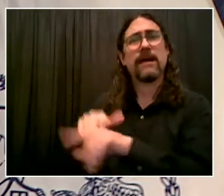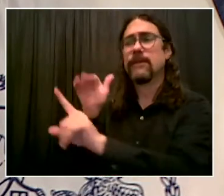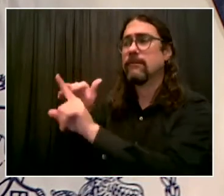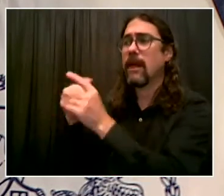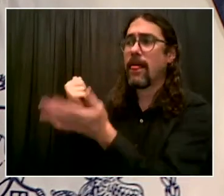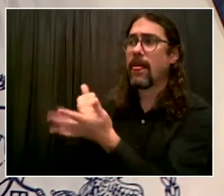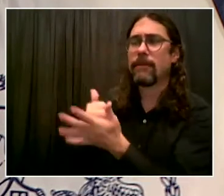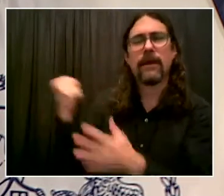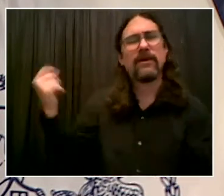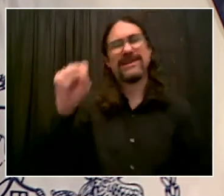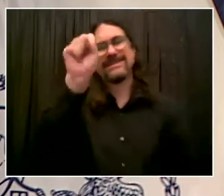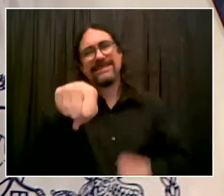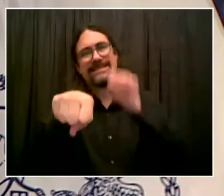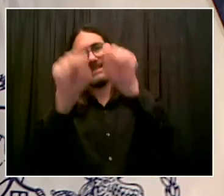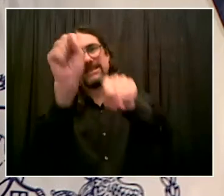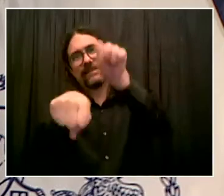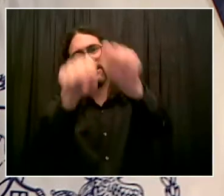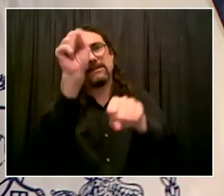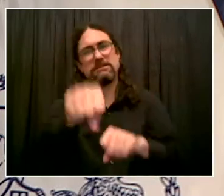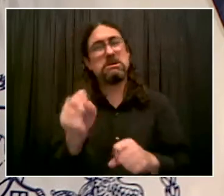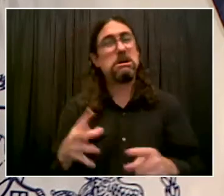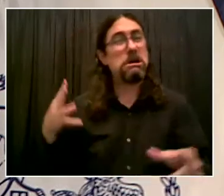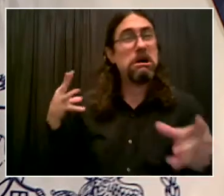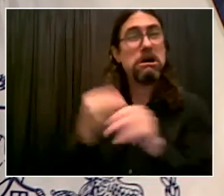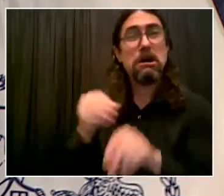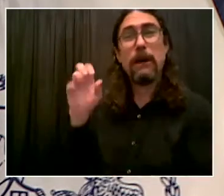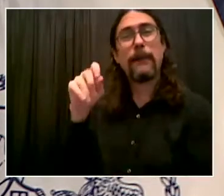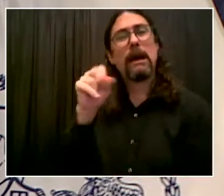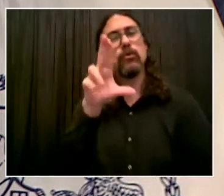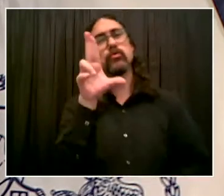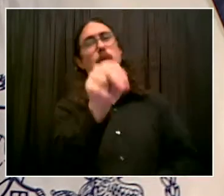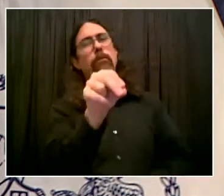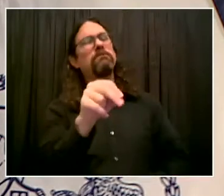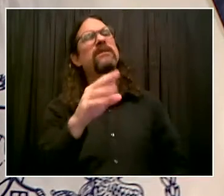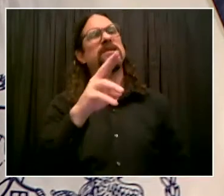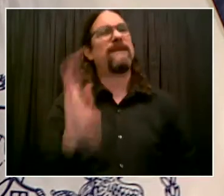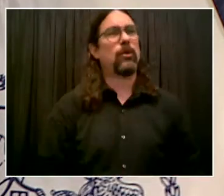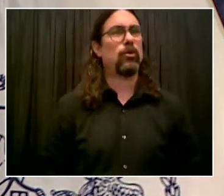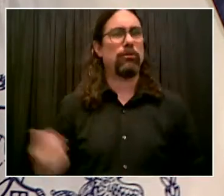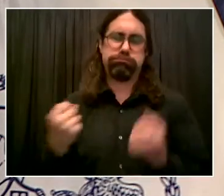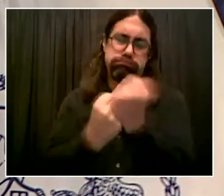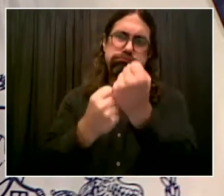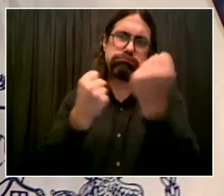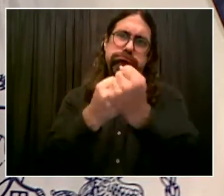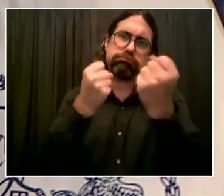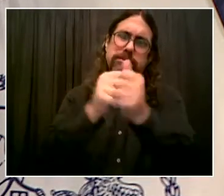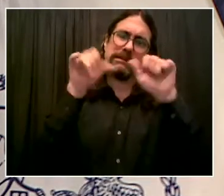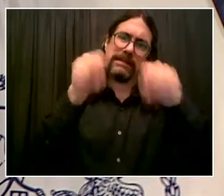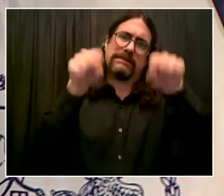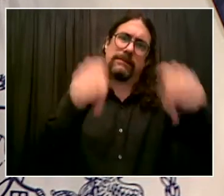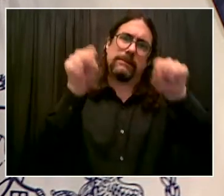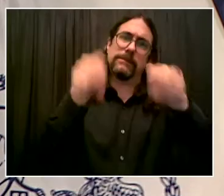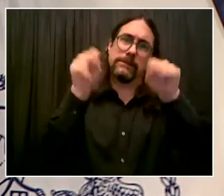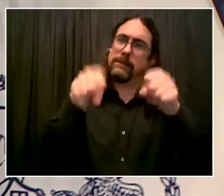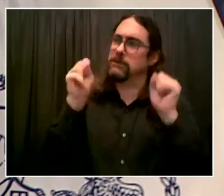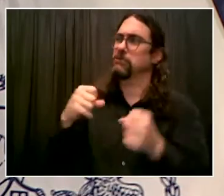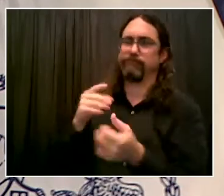MORE AND THE ANSWER IS ALWAYS YES. I WANT TO EMPHASIE ZTHAT